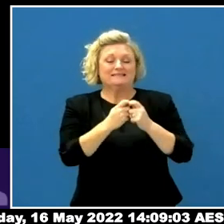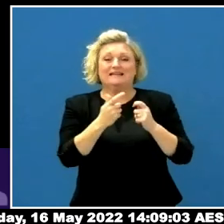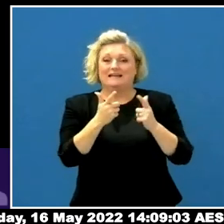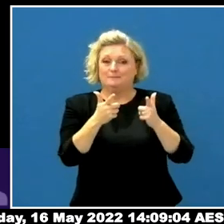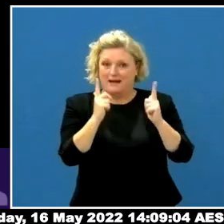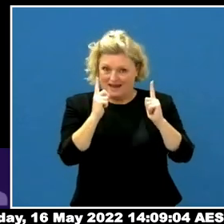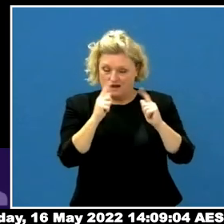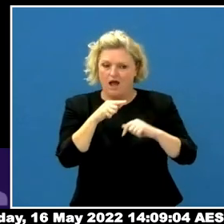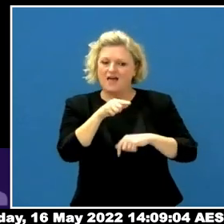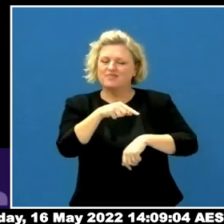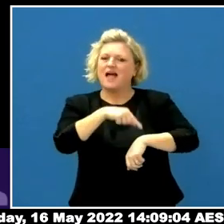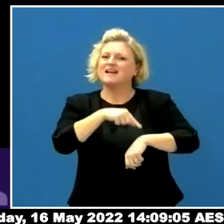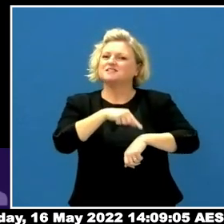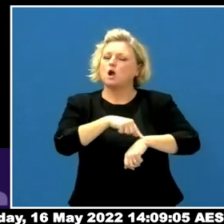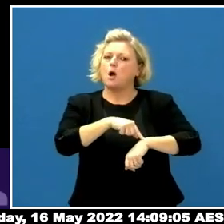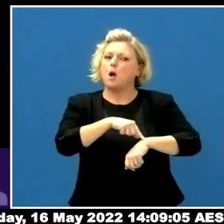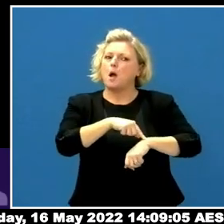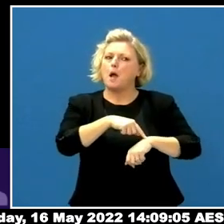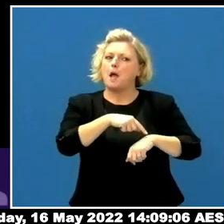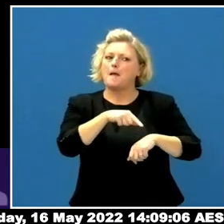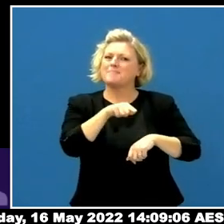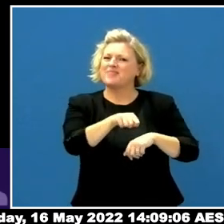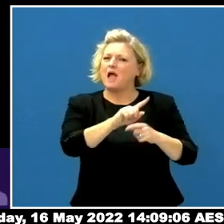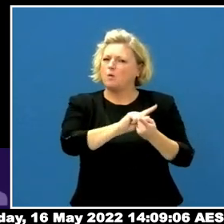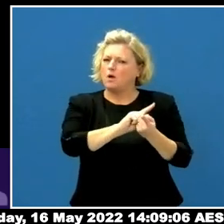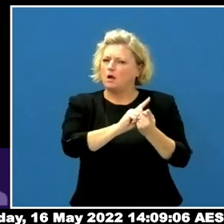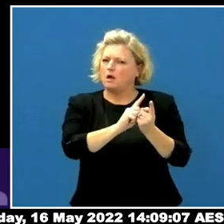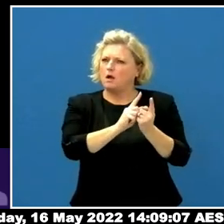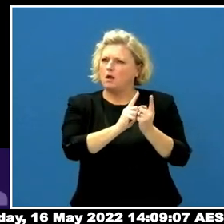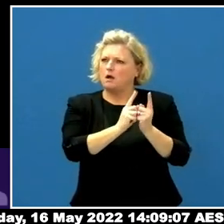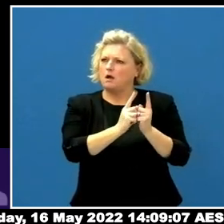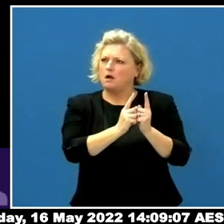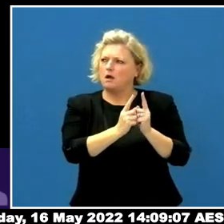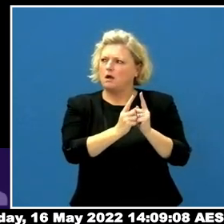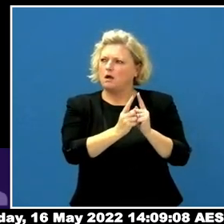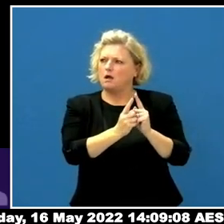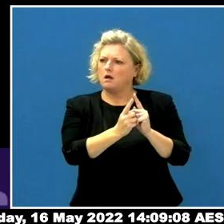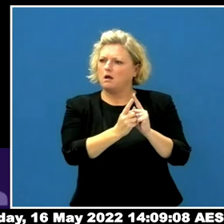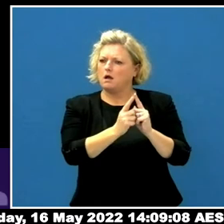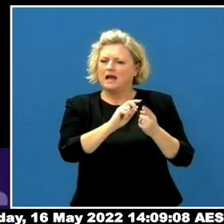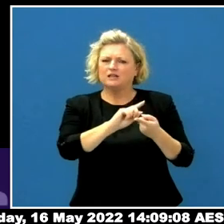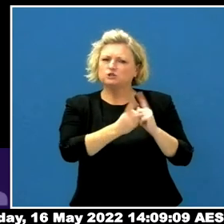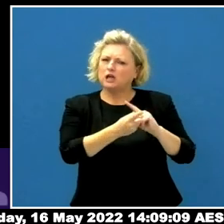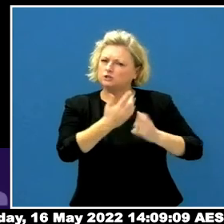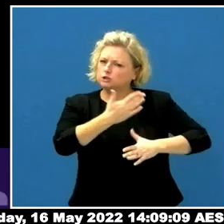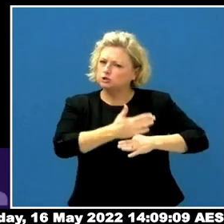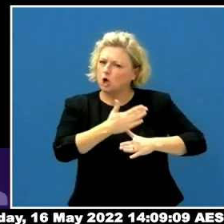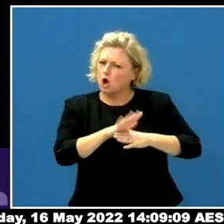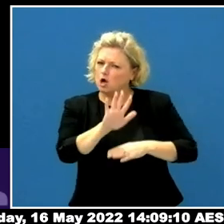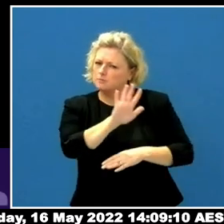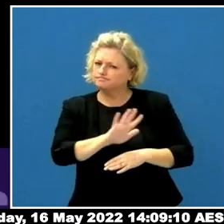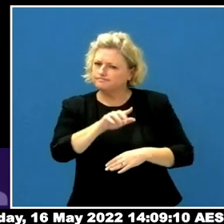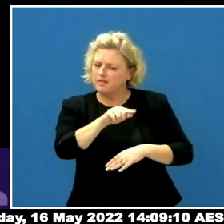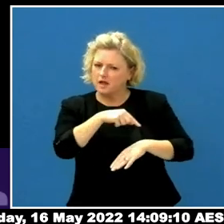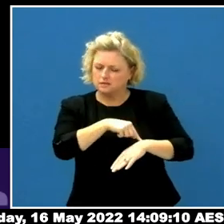There was just a fill-in at that time, and they told me to go to the district manager,